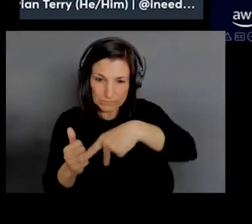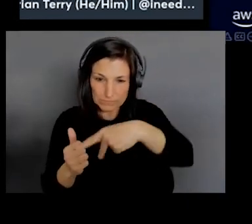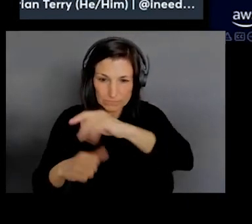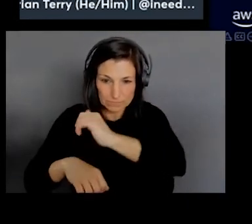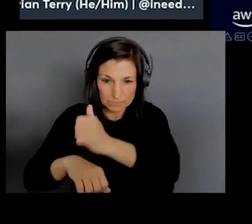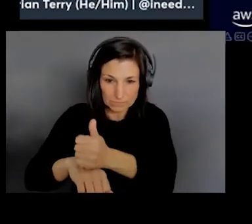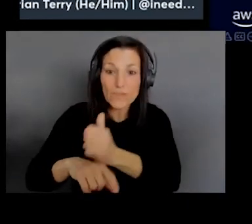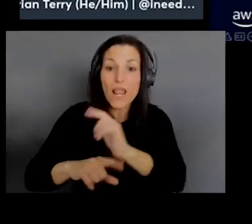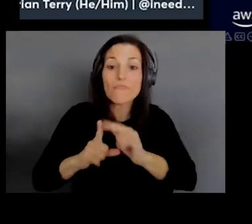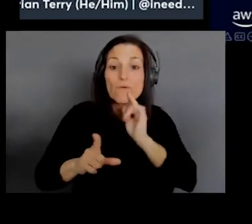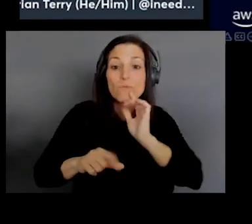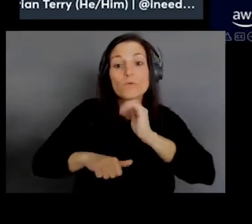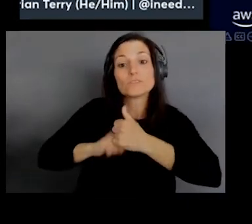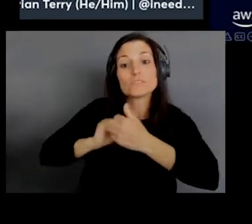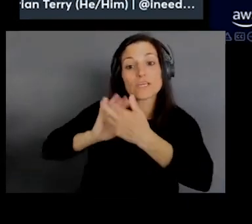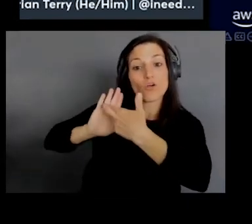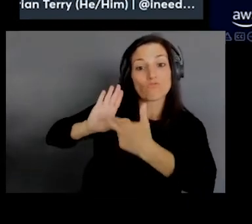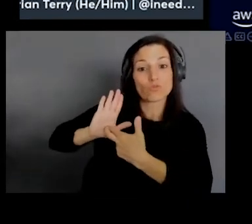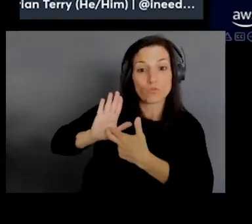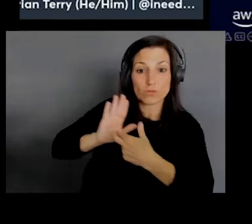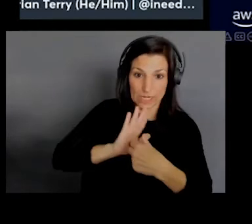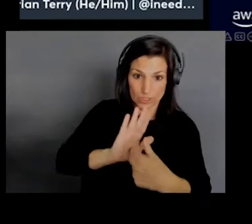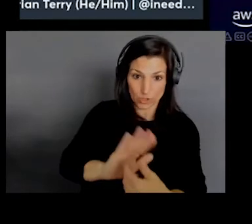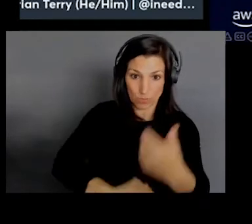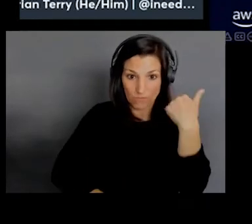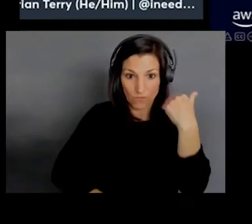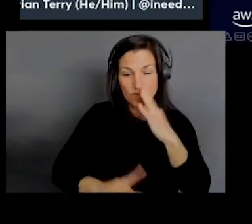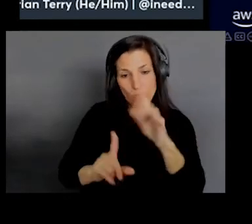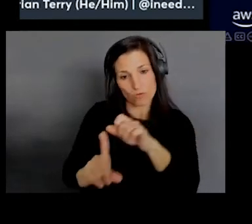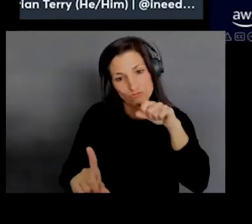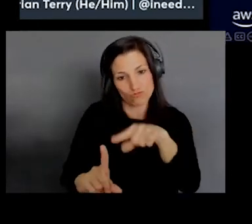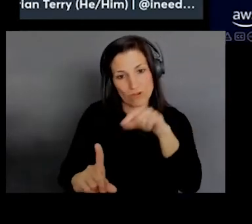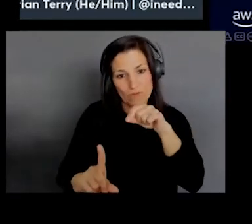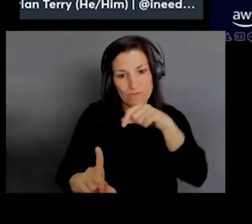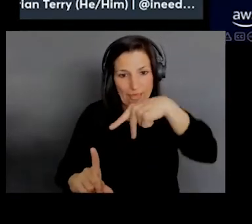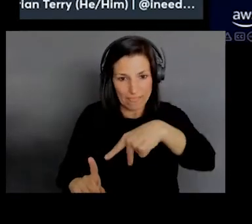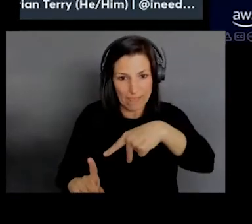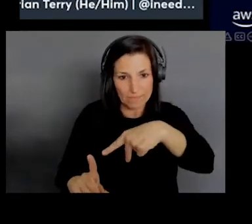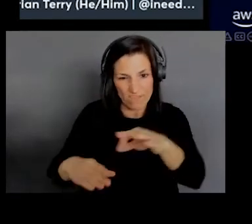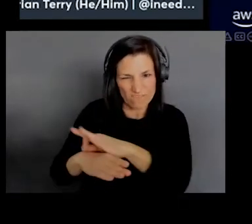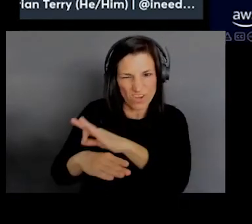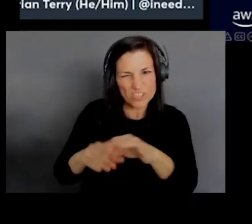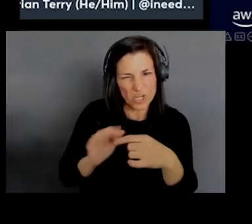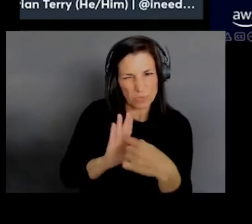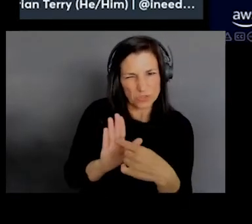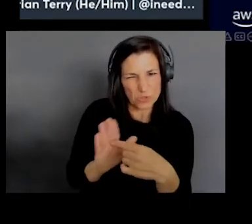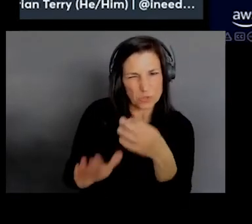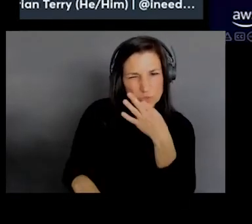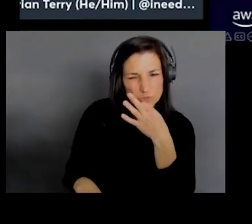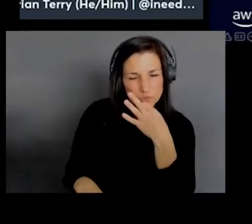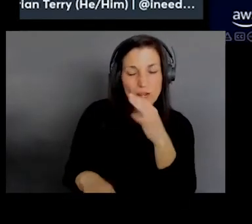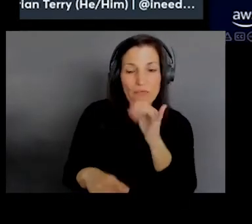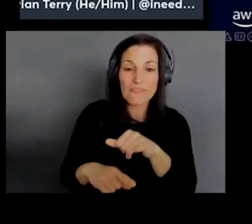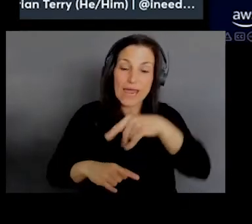as I had shown before, that actually triggers a Lambda function, which will demo shortly. And that Lambda function will then write it to a DynamoDB table.